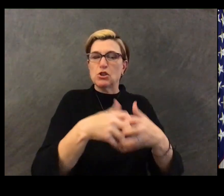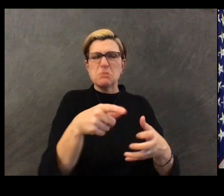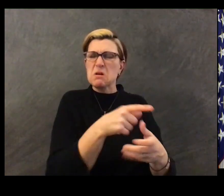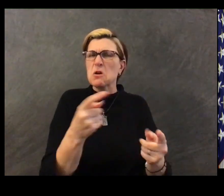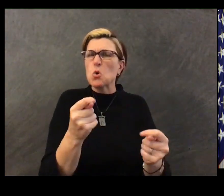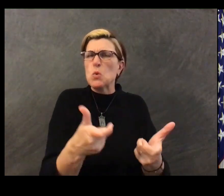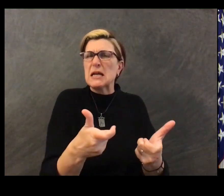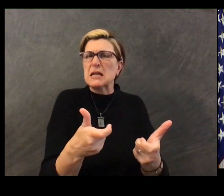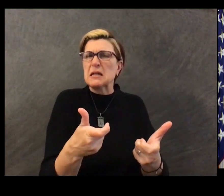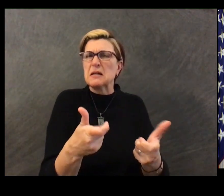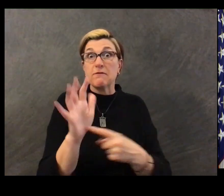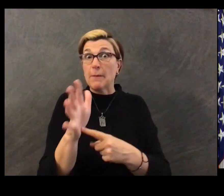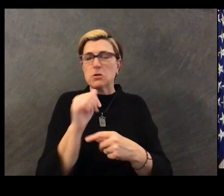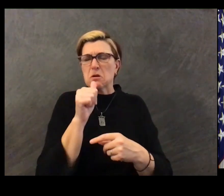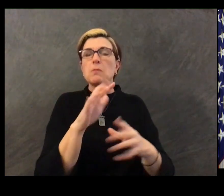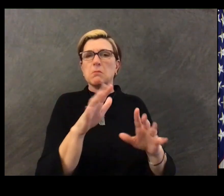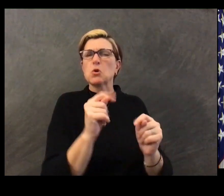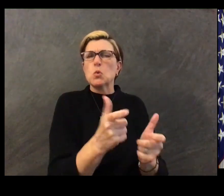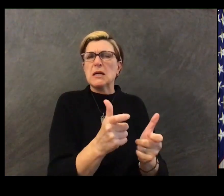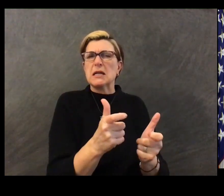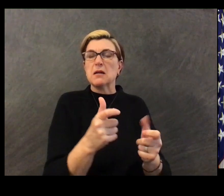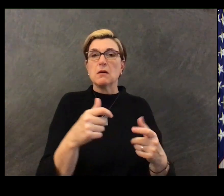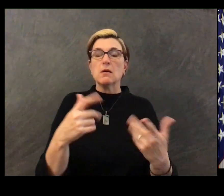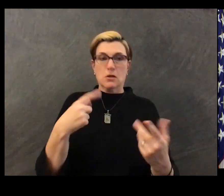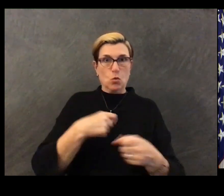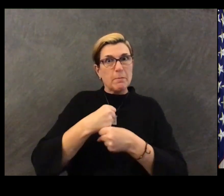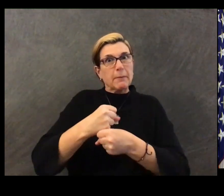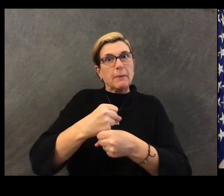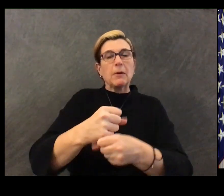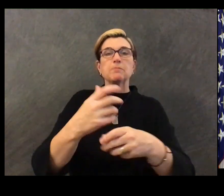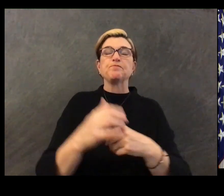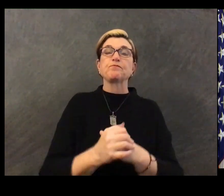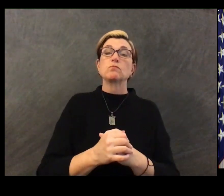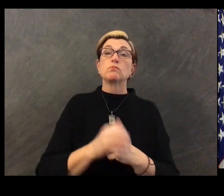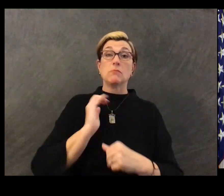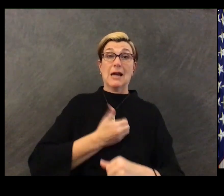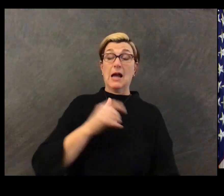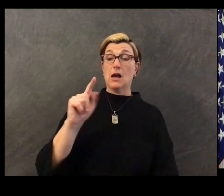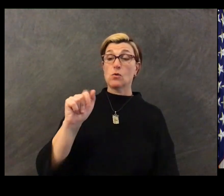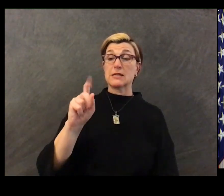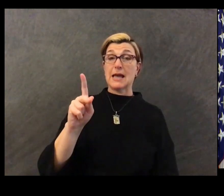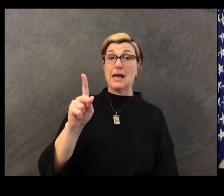by the millions our task force issued its reopening guidelines earlier than